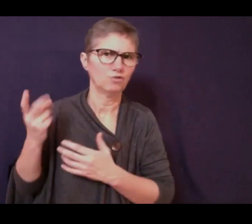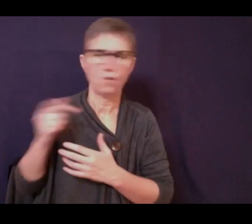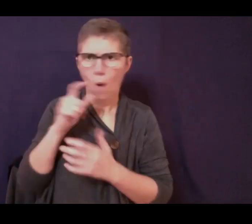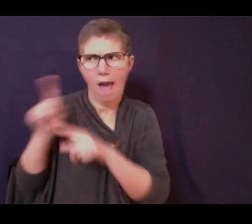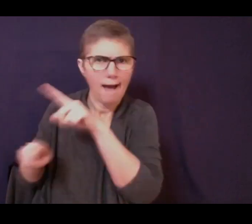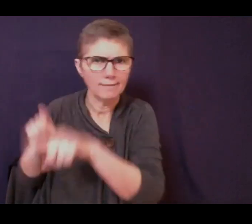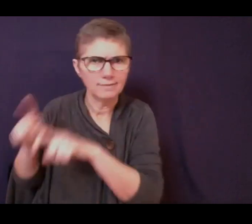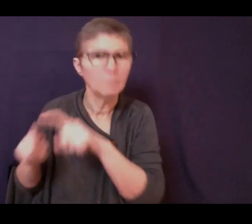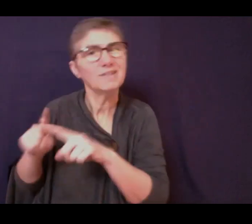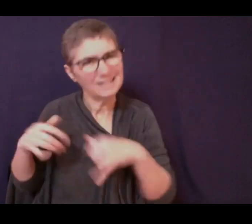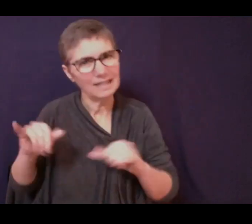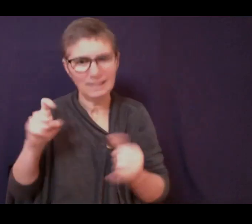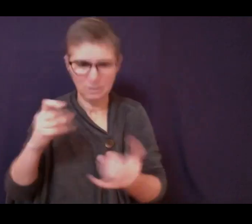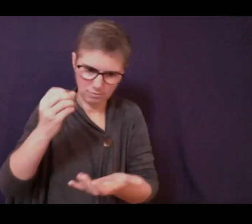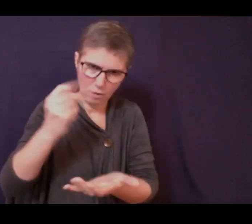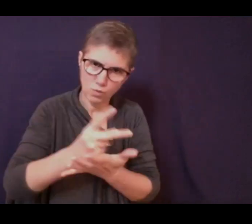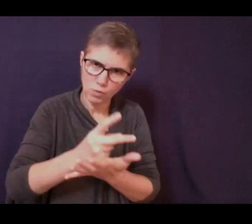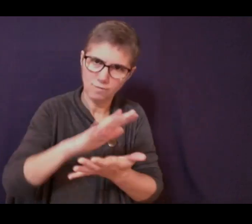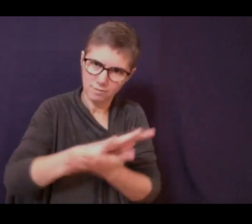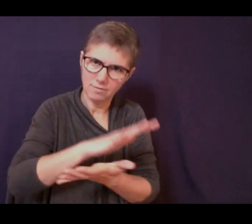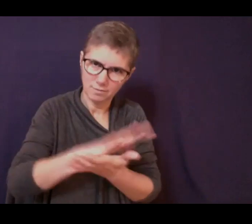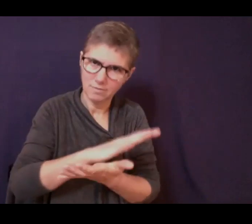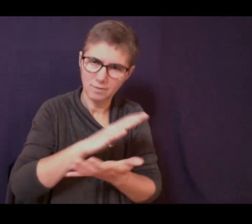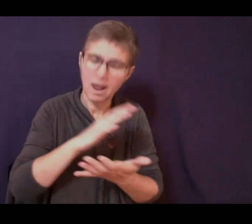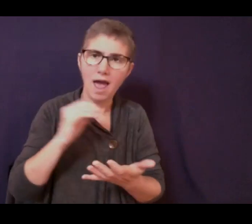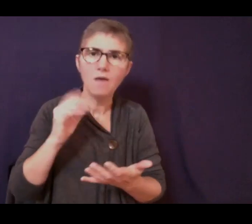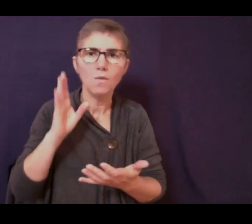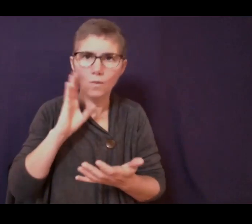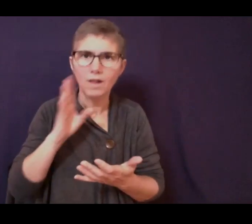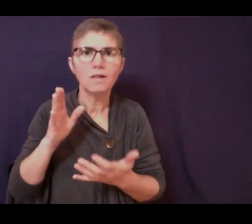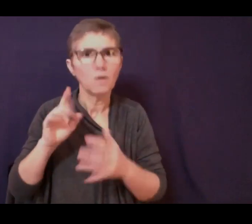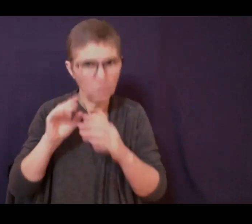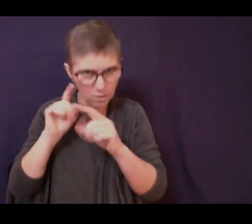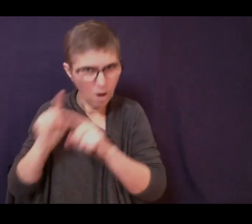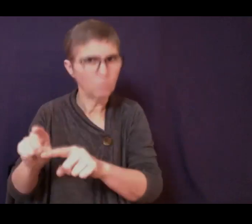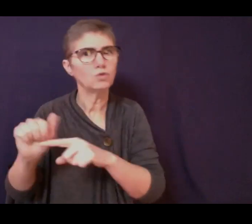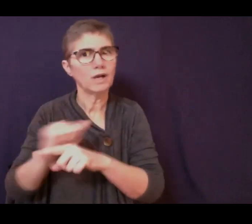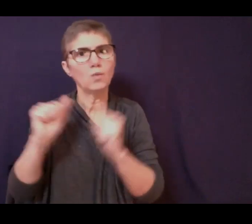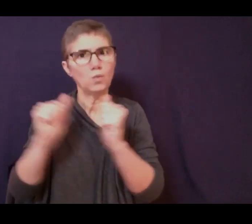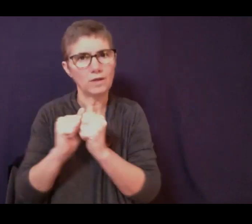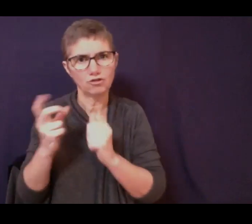on file and she will be attending the training with the dog? Nancy is this for her own disability